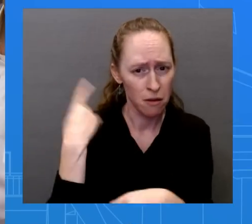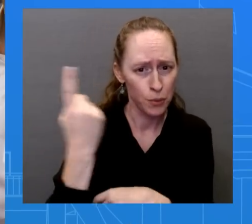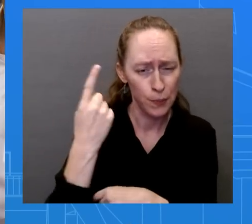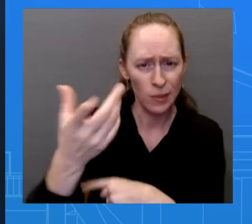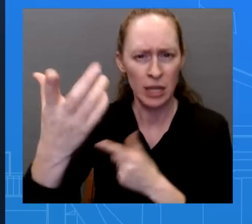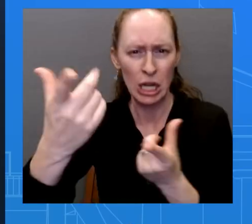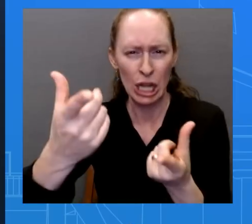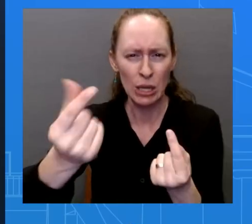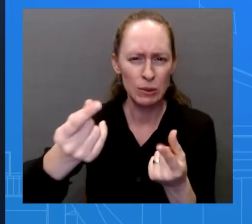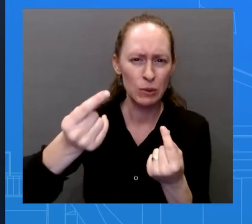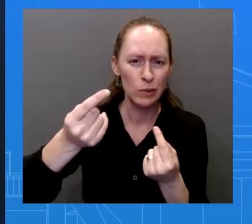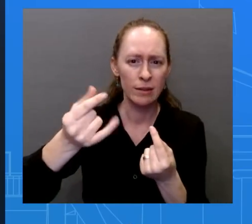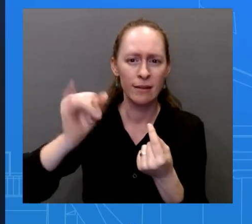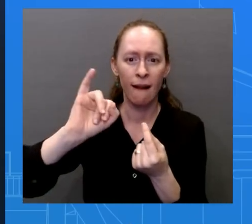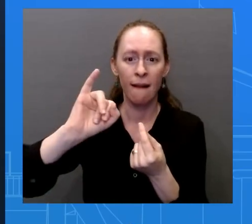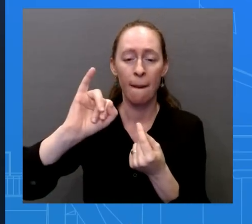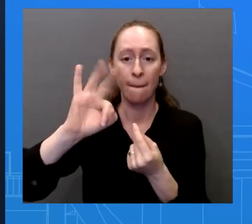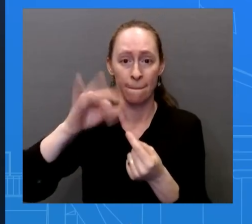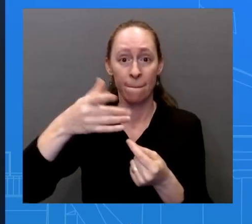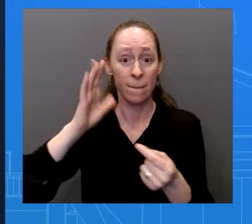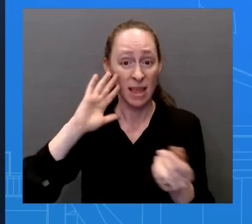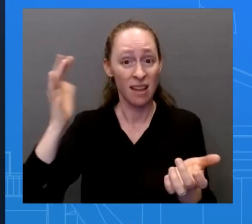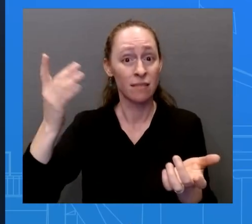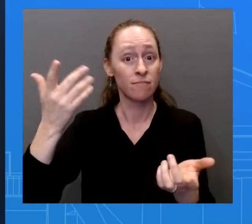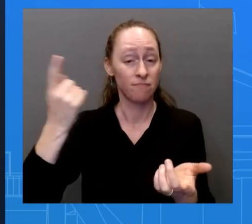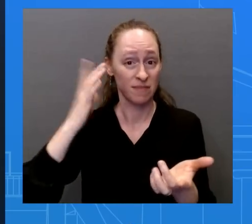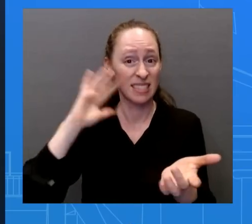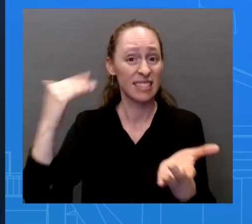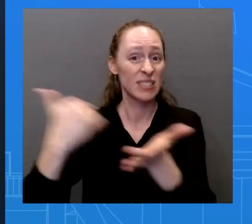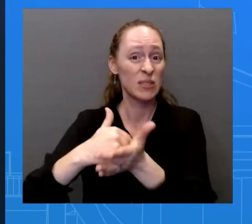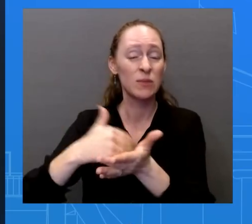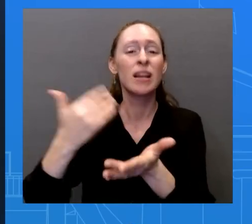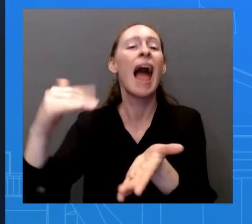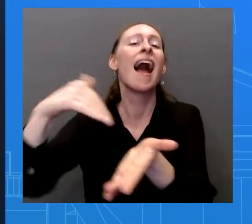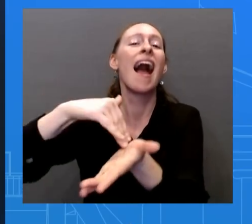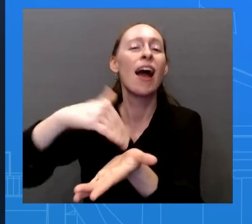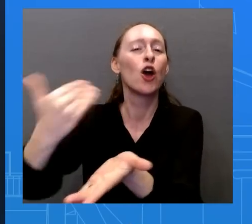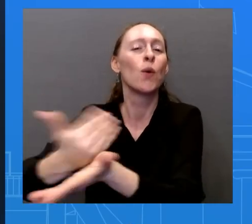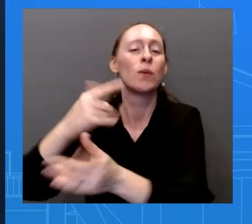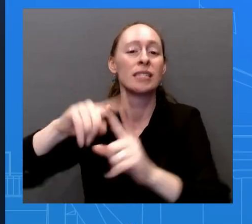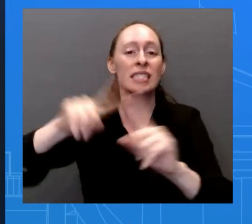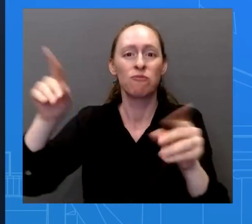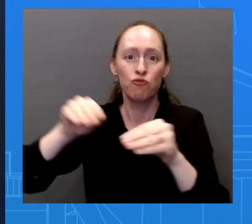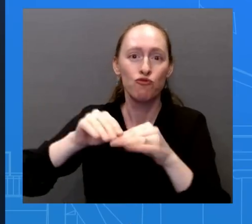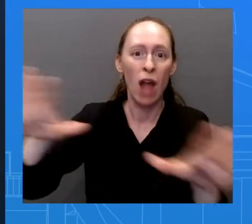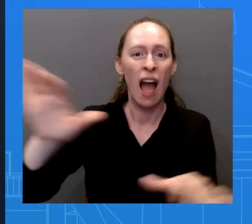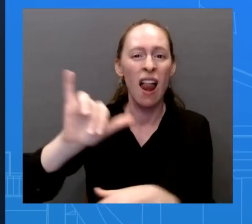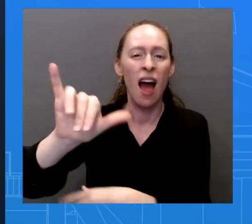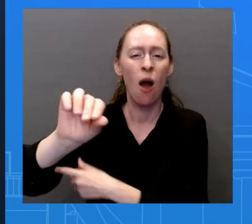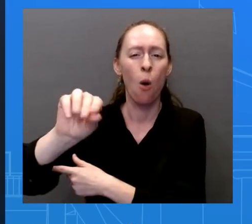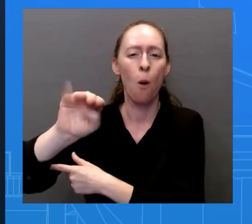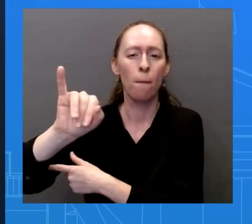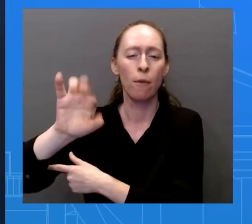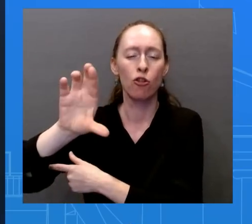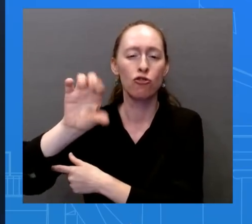Dr. Jha: Yeah, so predictions are always hard on these things -- right? -- because the virus continues to surprise us and continues to evolve. There are three or four subvariants